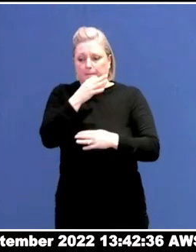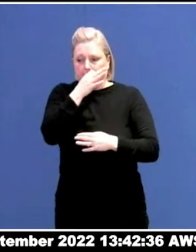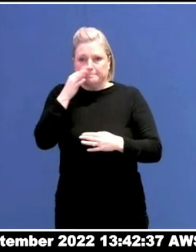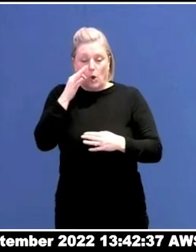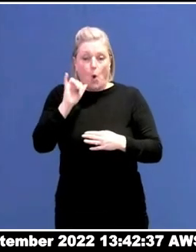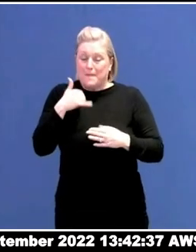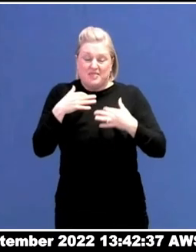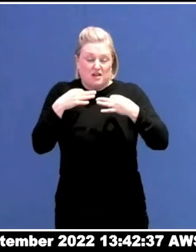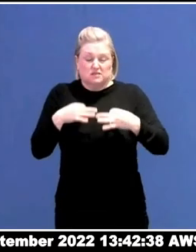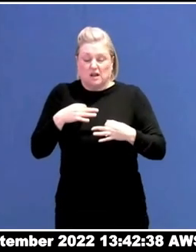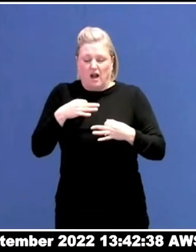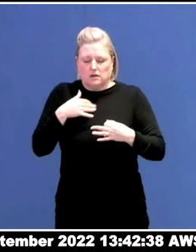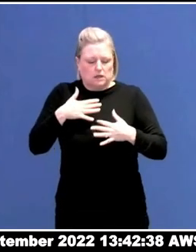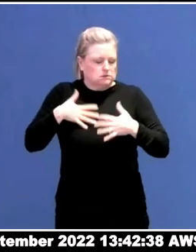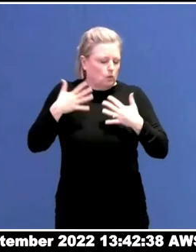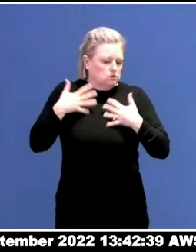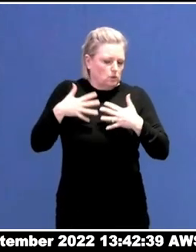And the problem really lies in the training of prison staff.